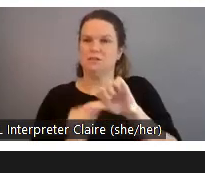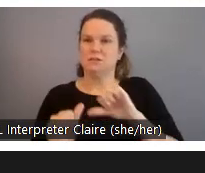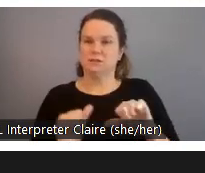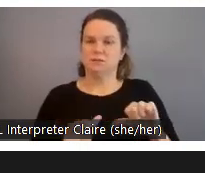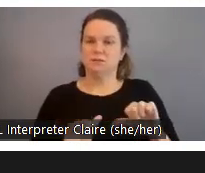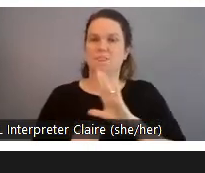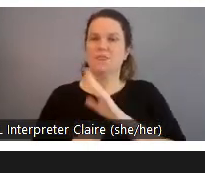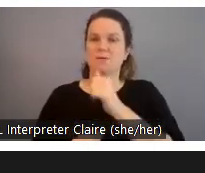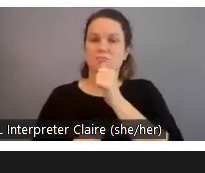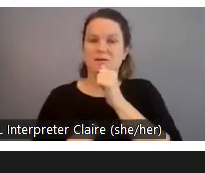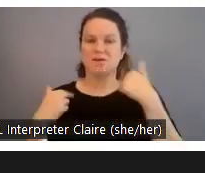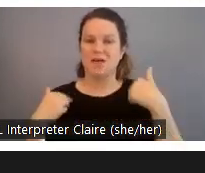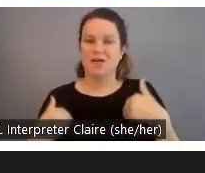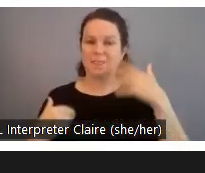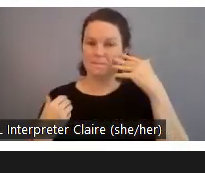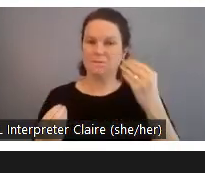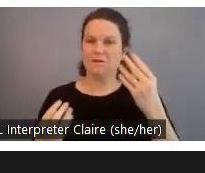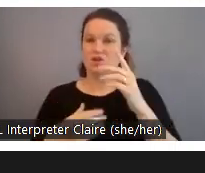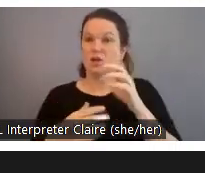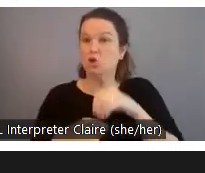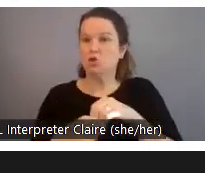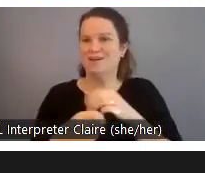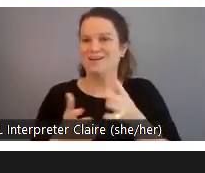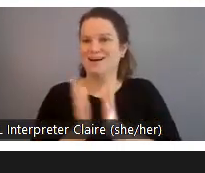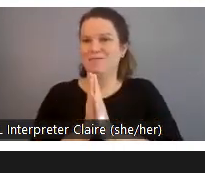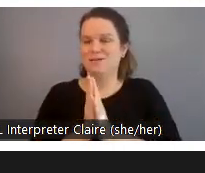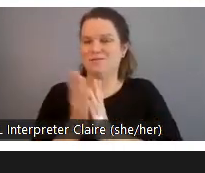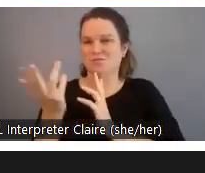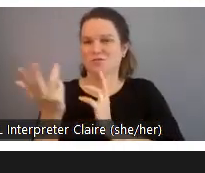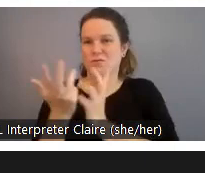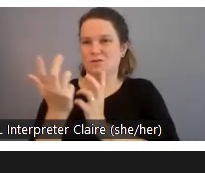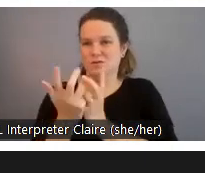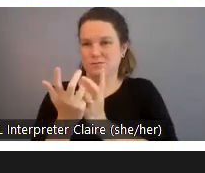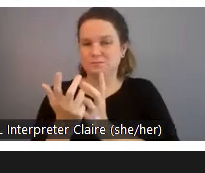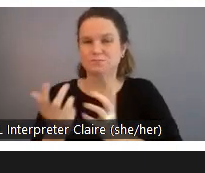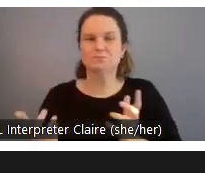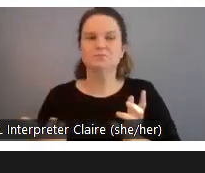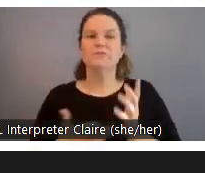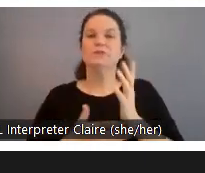their private health information, including accommodation requests. And so,